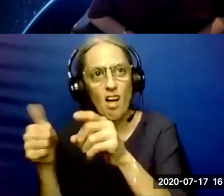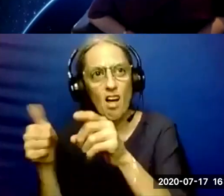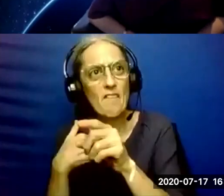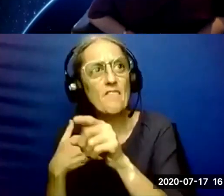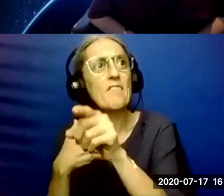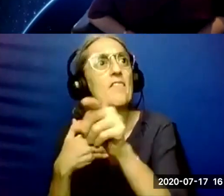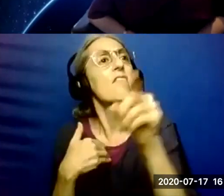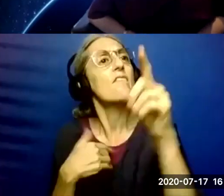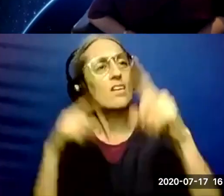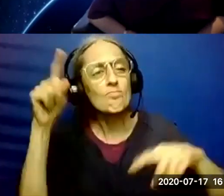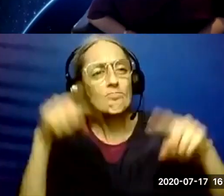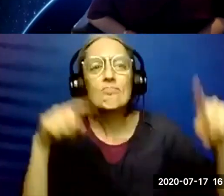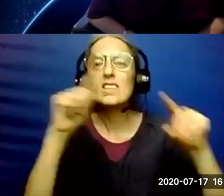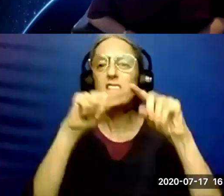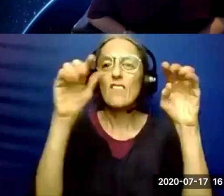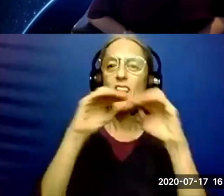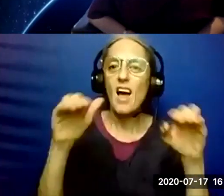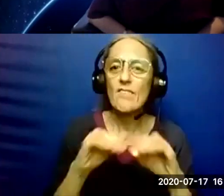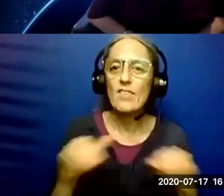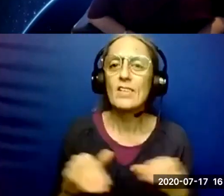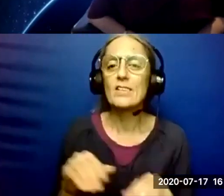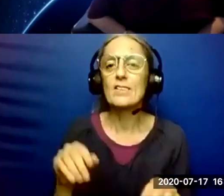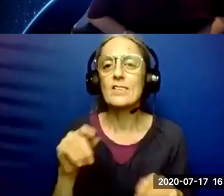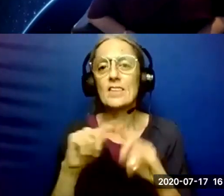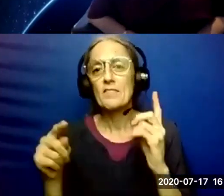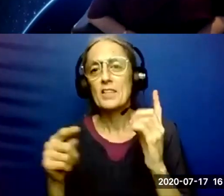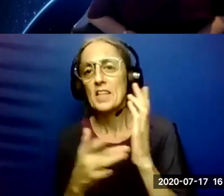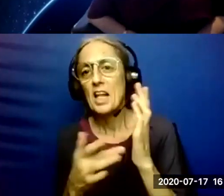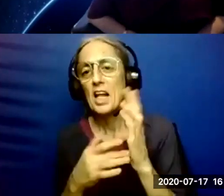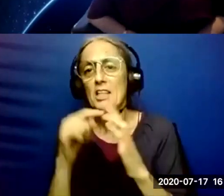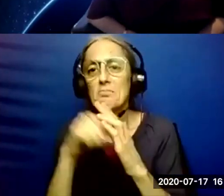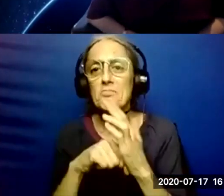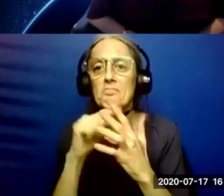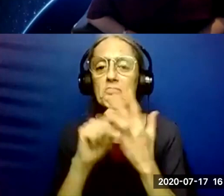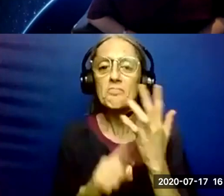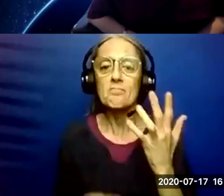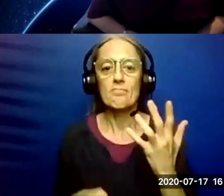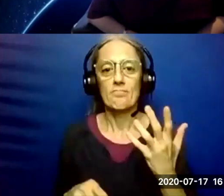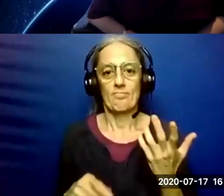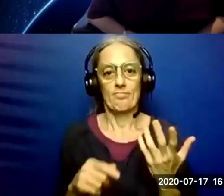allow people to be thinking about, if somebody needs it, of asking for it.